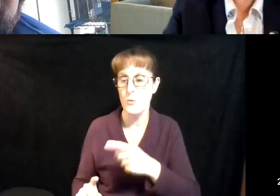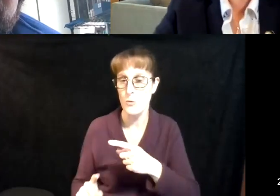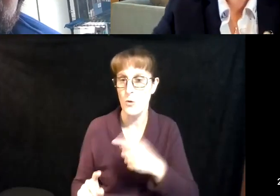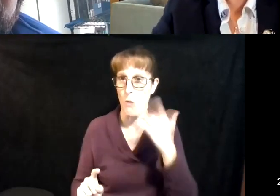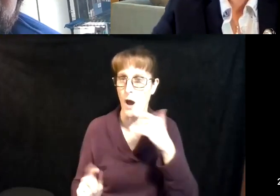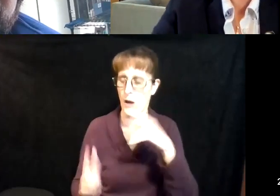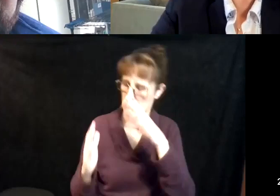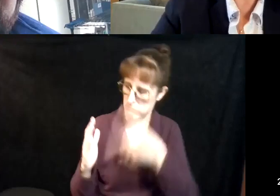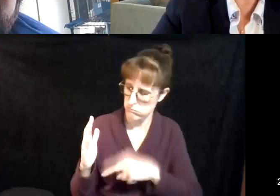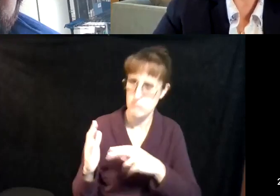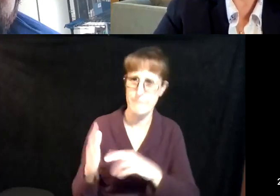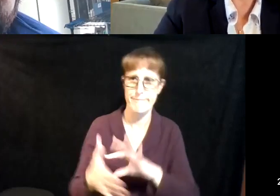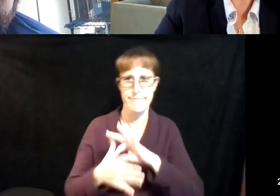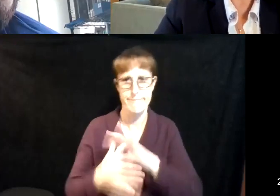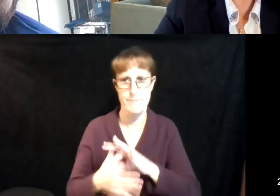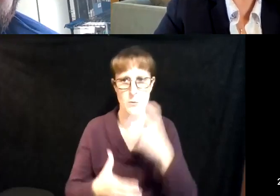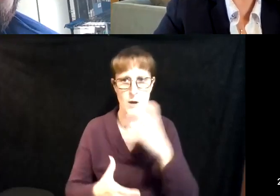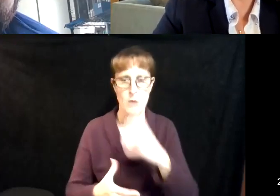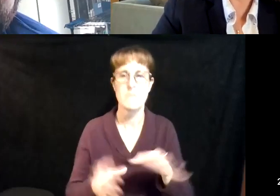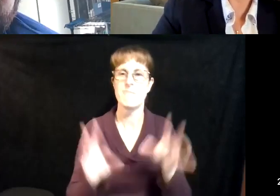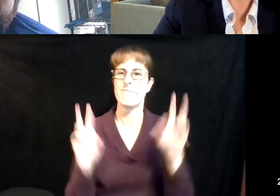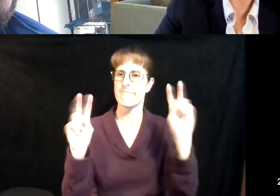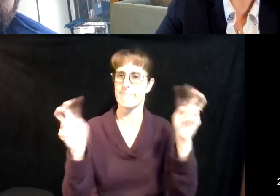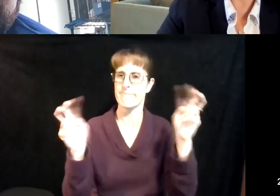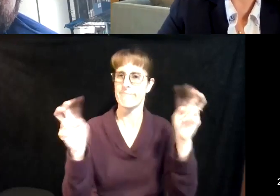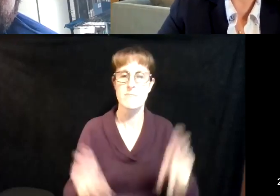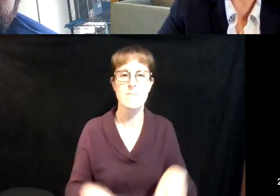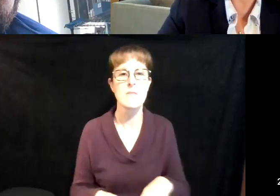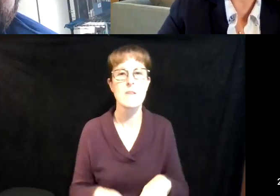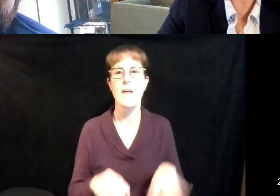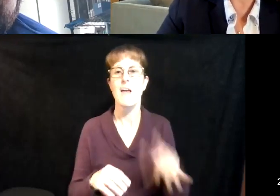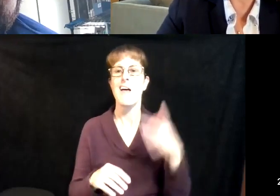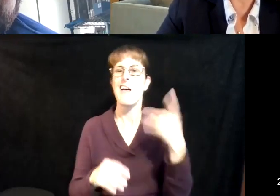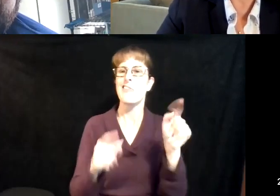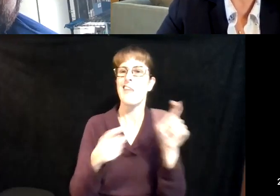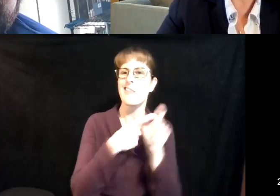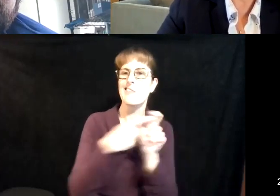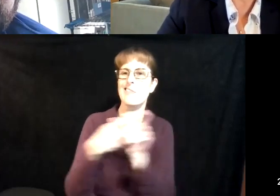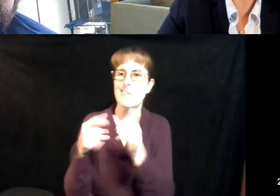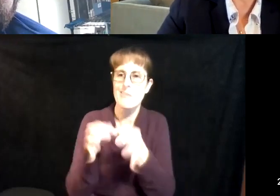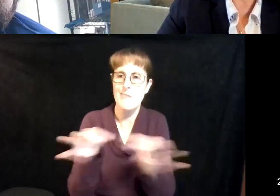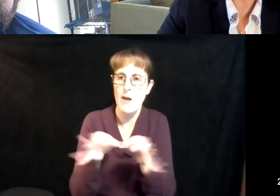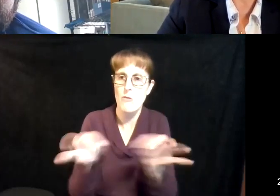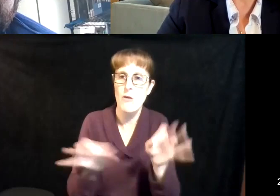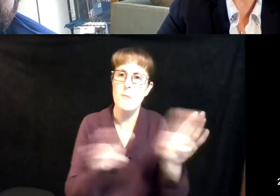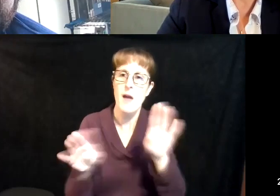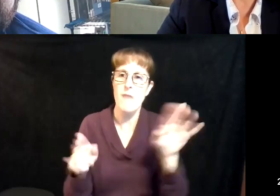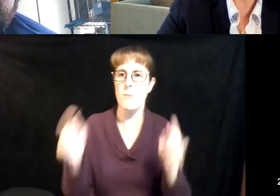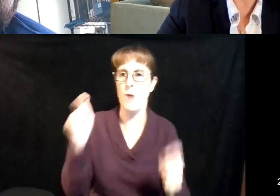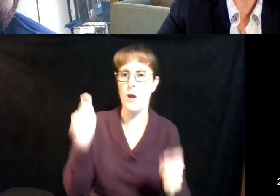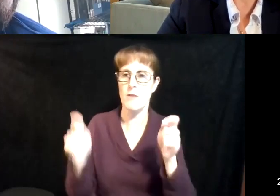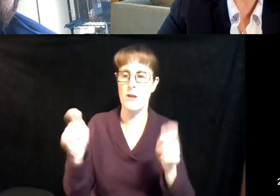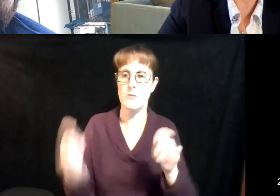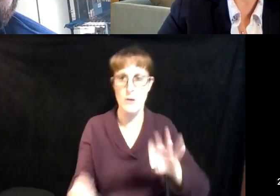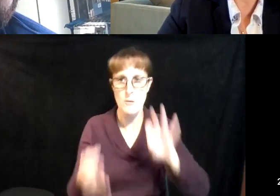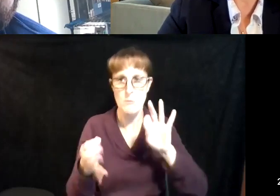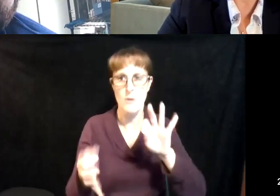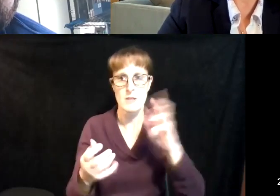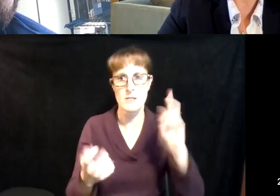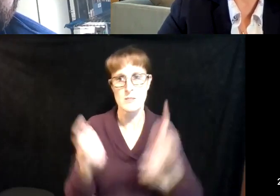"The language of behavior modification is ideally suited to this defensive operation.